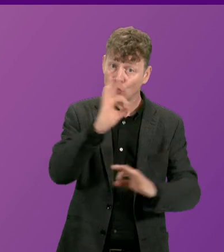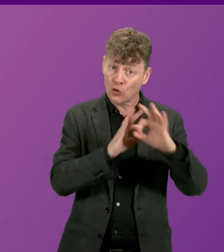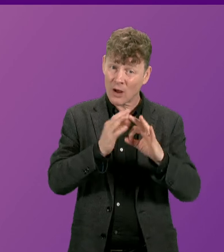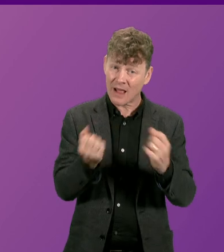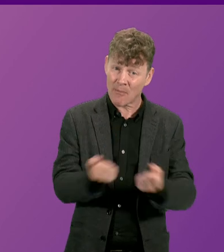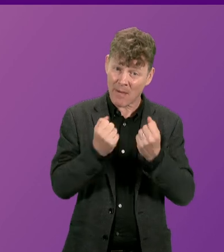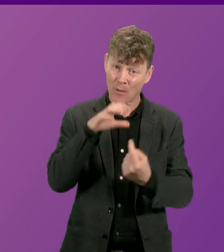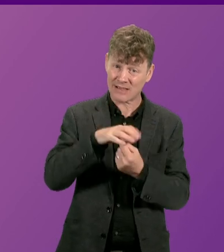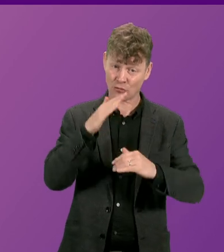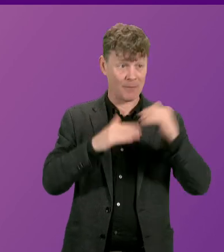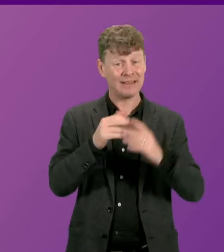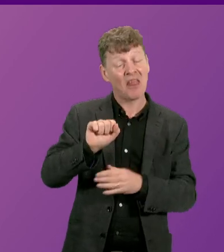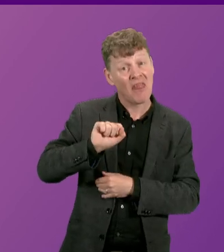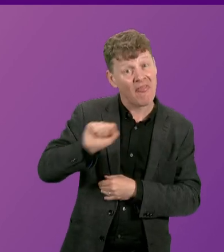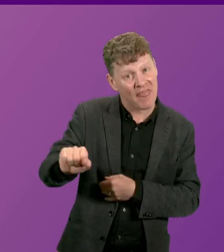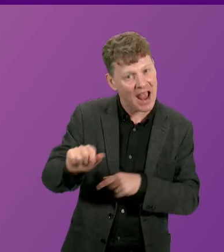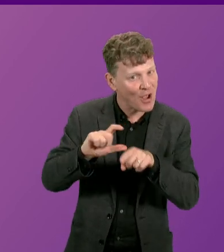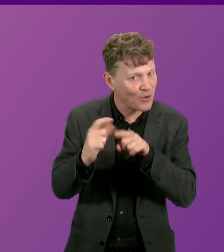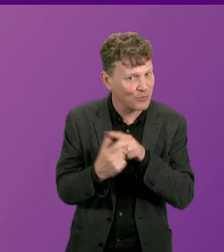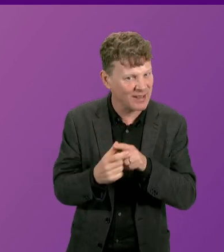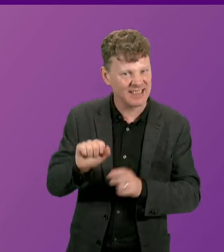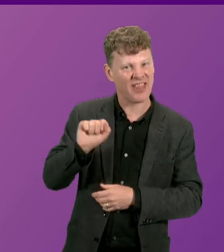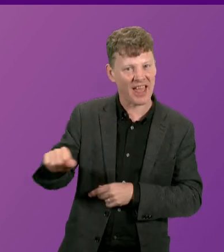in their communities in areas that they represent?